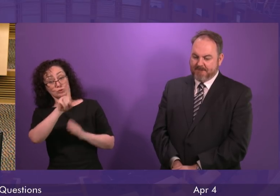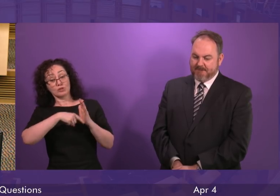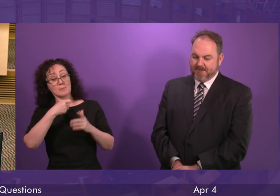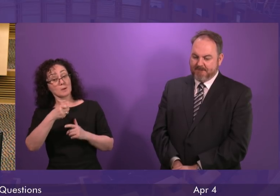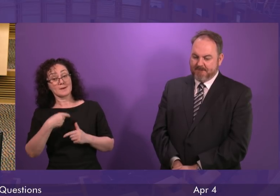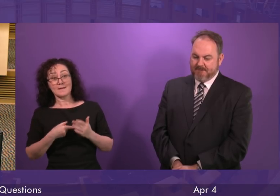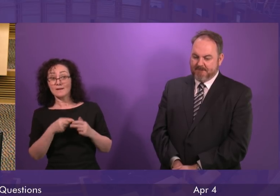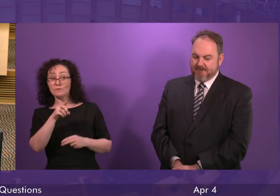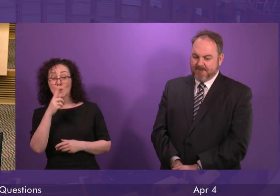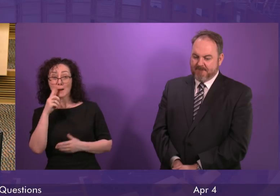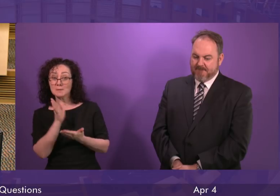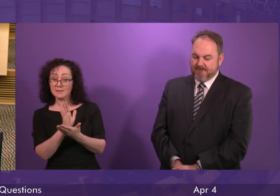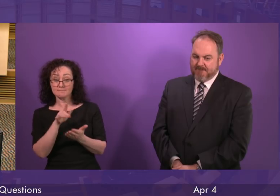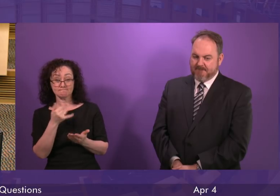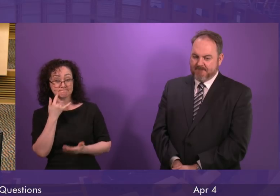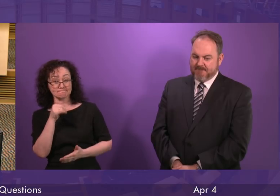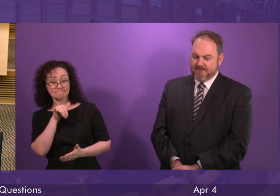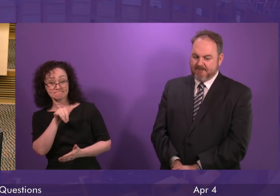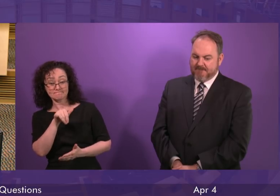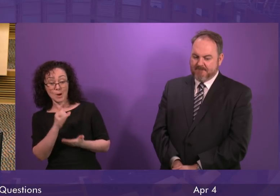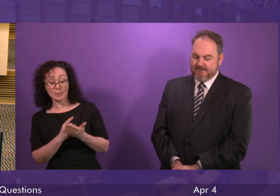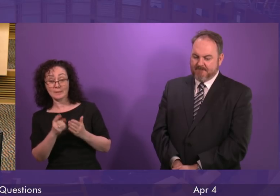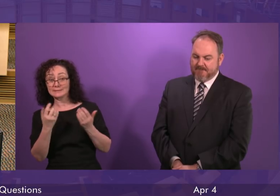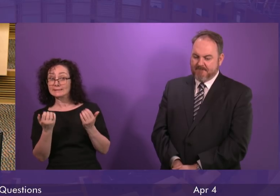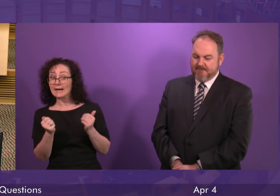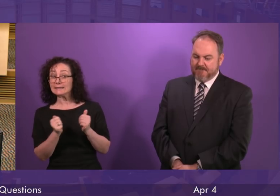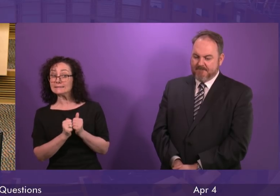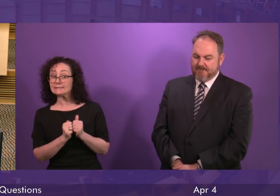about doing a deal with the Prime Minister on that basis.